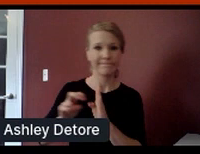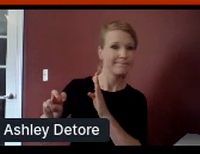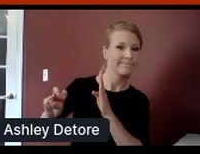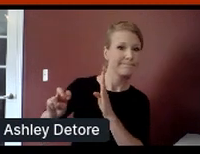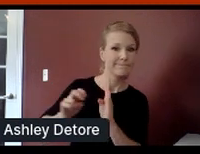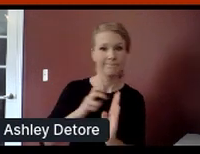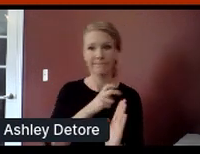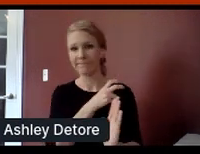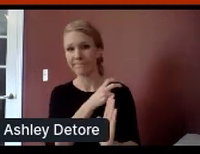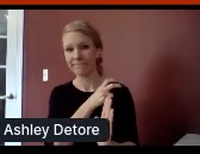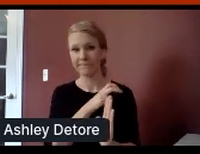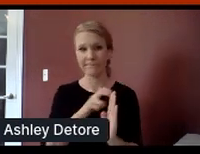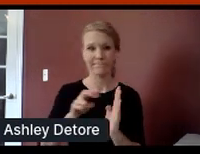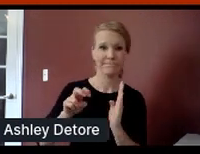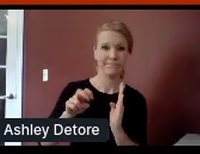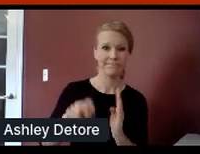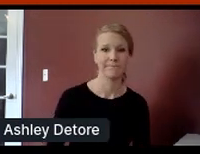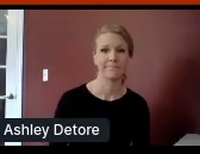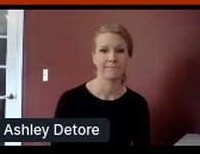they come in or if you want to just tell me.